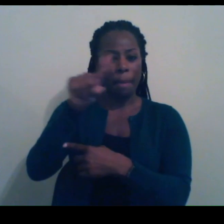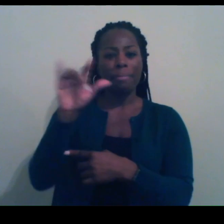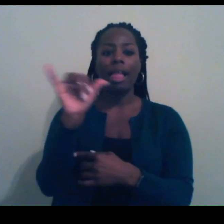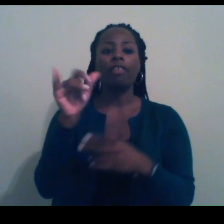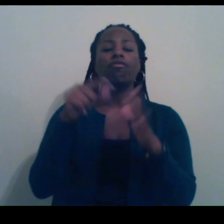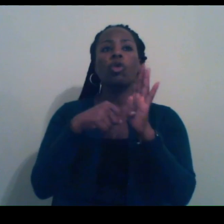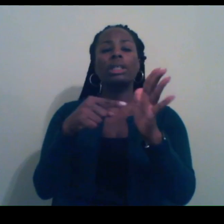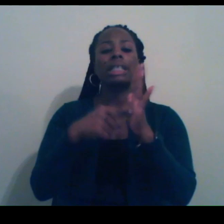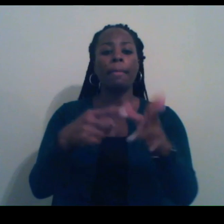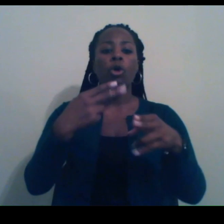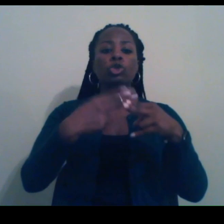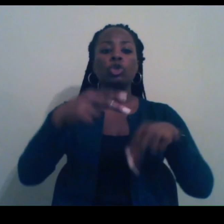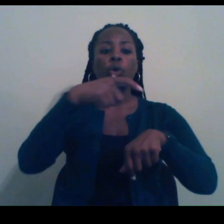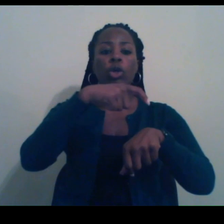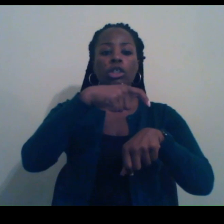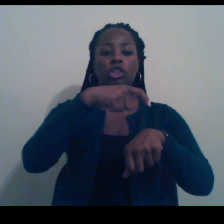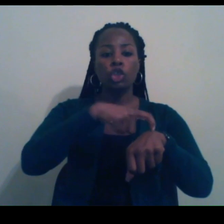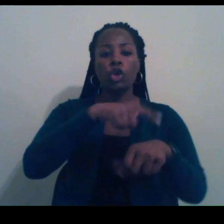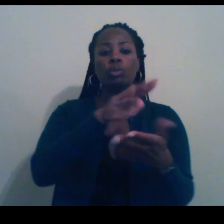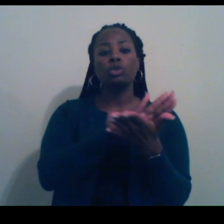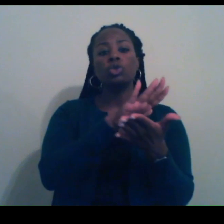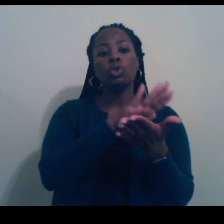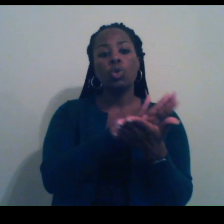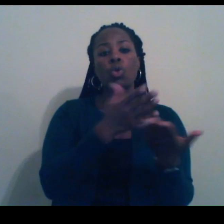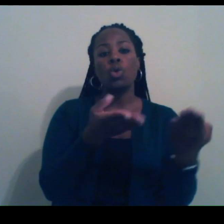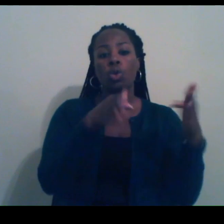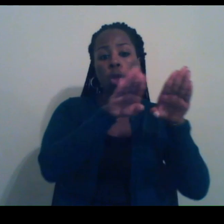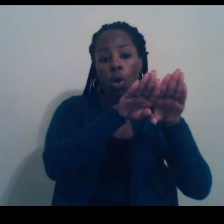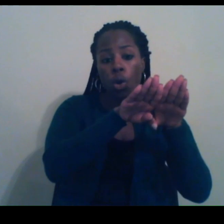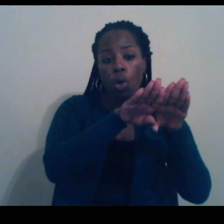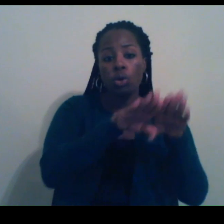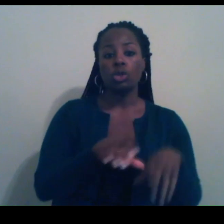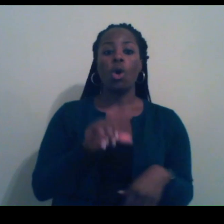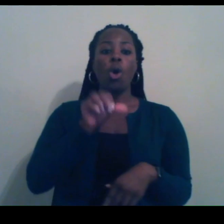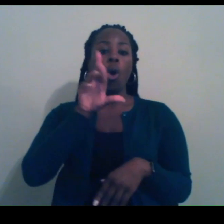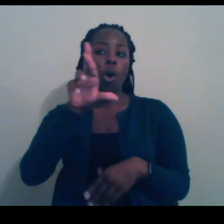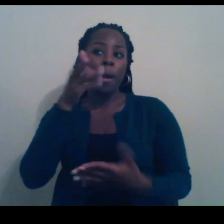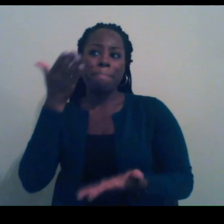even more titrated responses Dr. Schuchat has talked to you about such as having